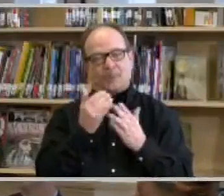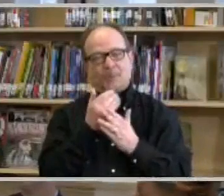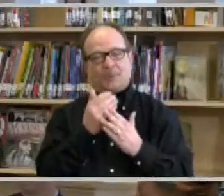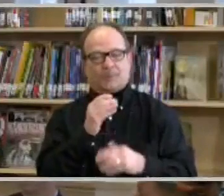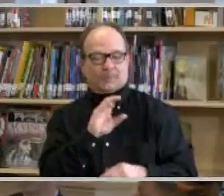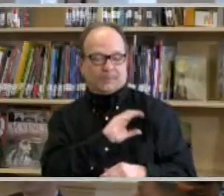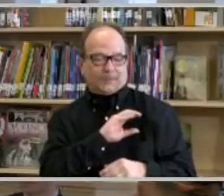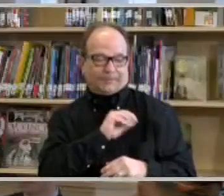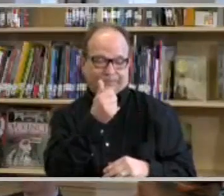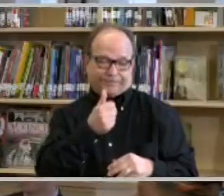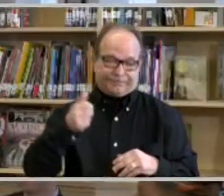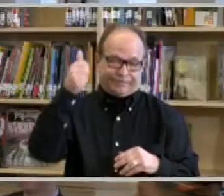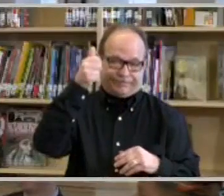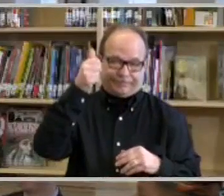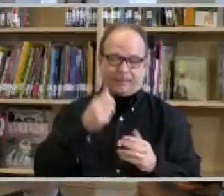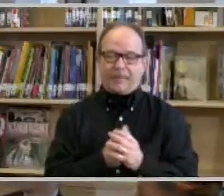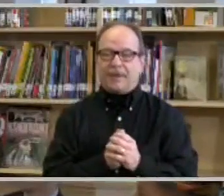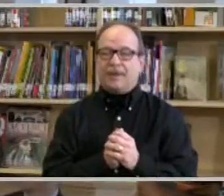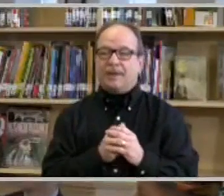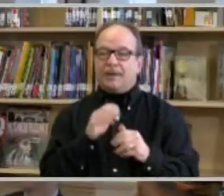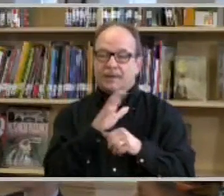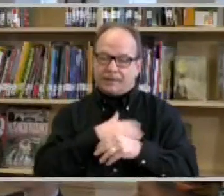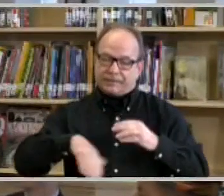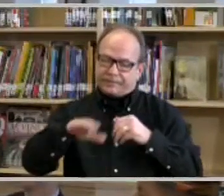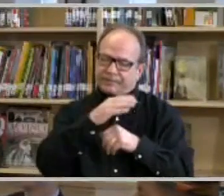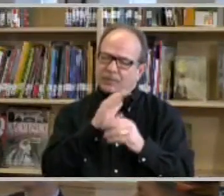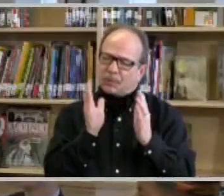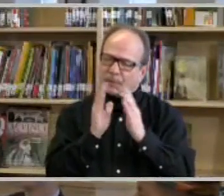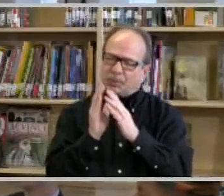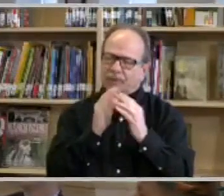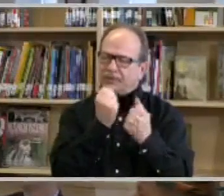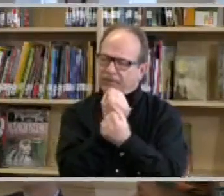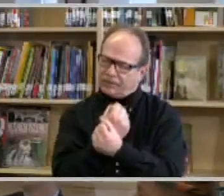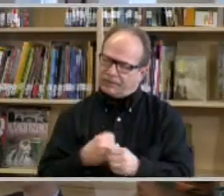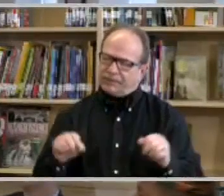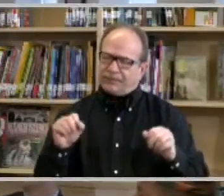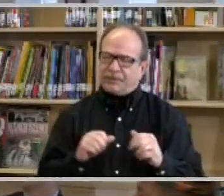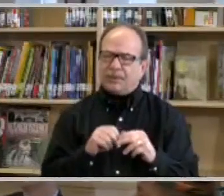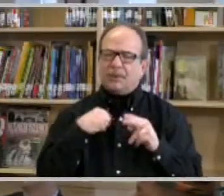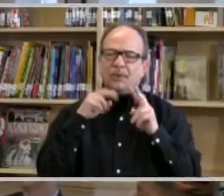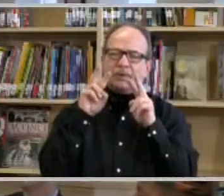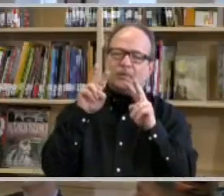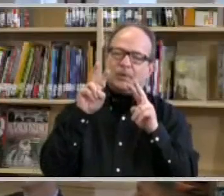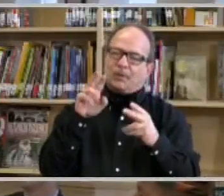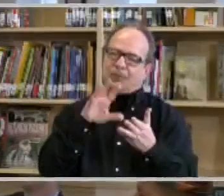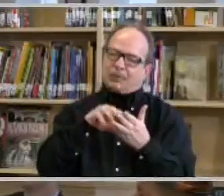MAYOR AND EACH OTHER ABOUT THIS ELECTION FOR OUR NEXT POLICE CHIEF AND HOW TO KEEP -- SAFE.